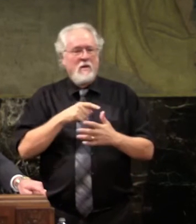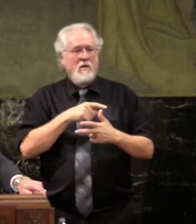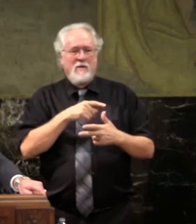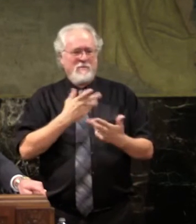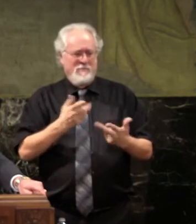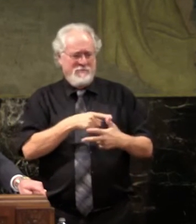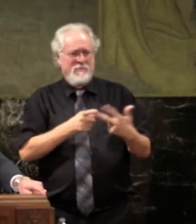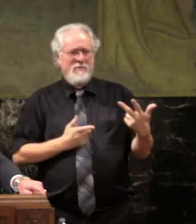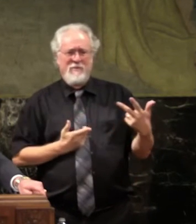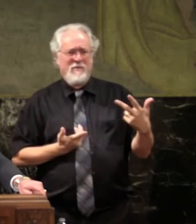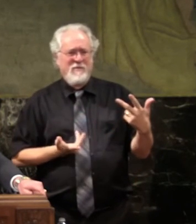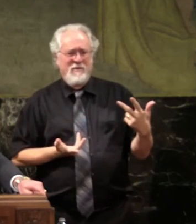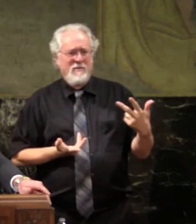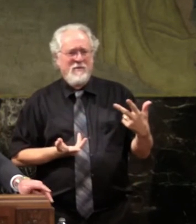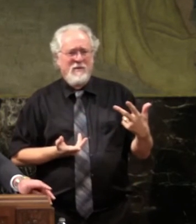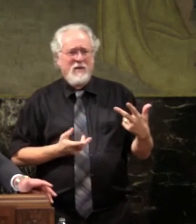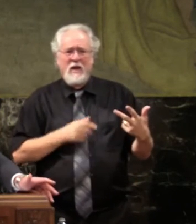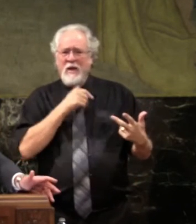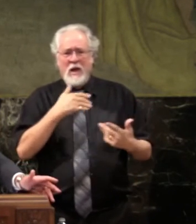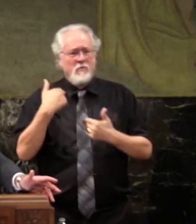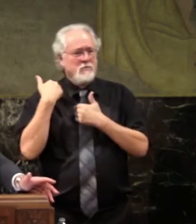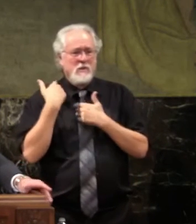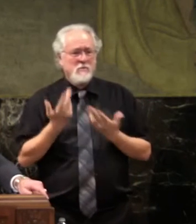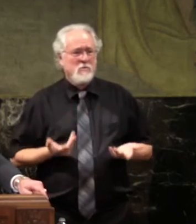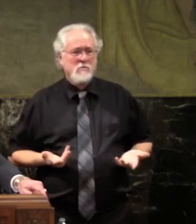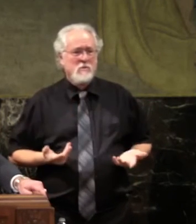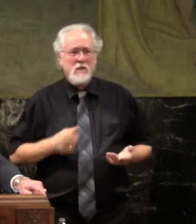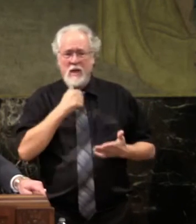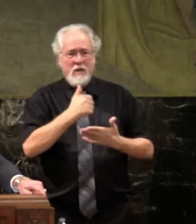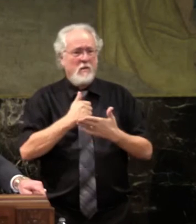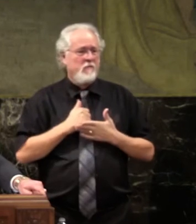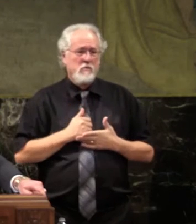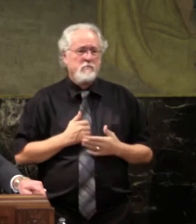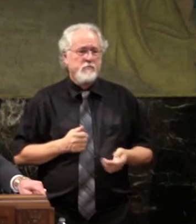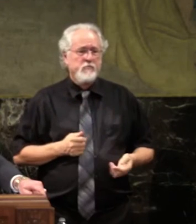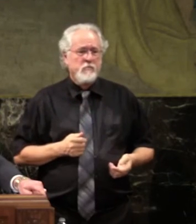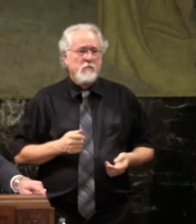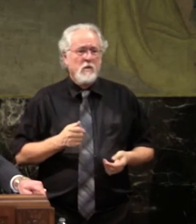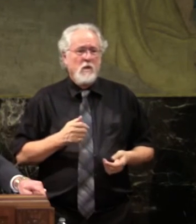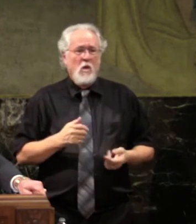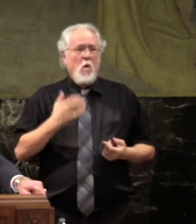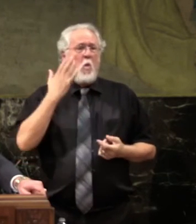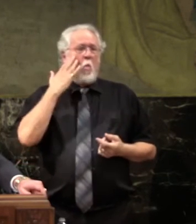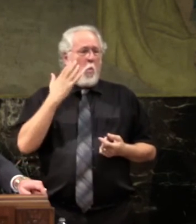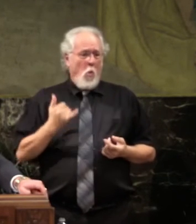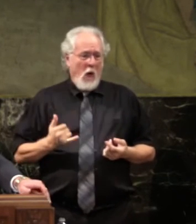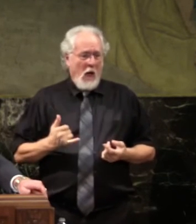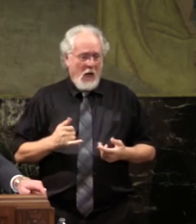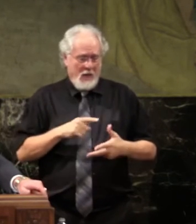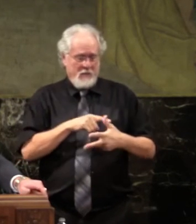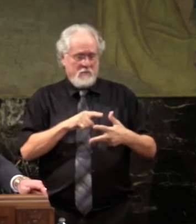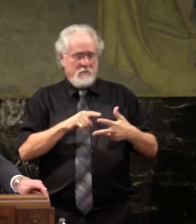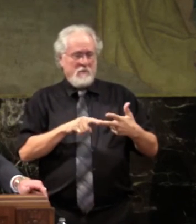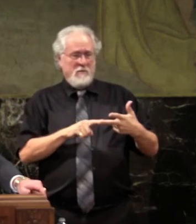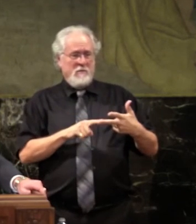irresponsible they're not helpful and so as to why those were being advanced you